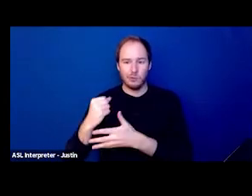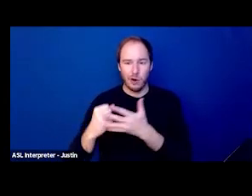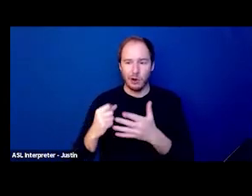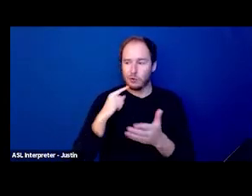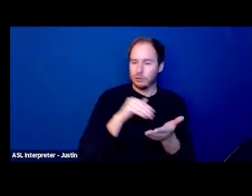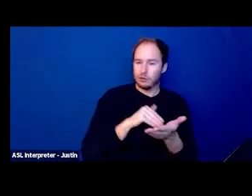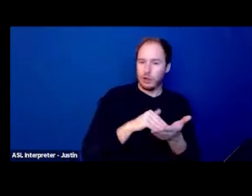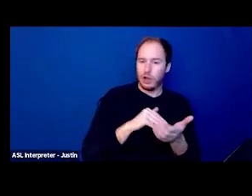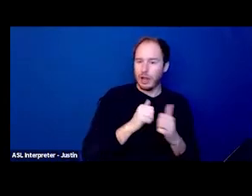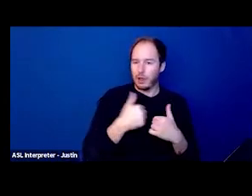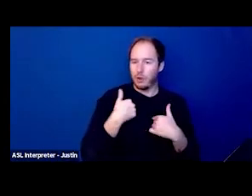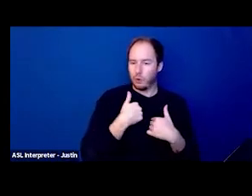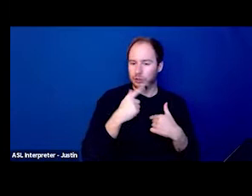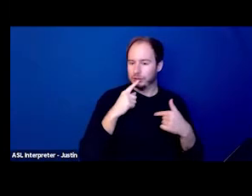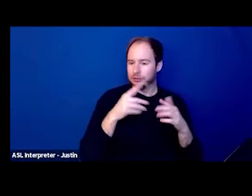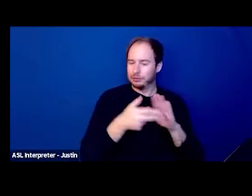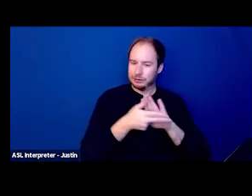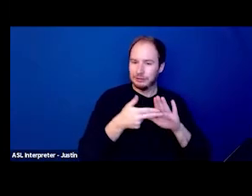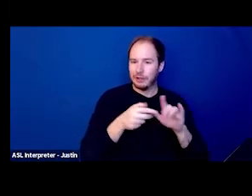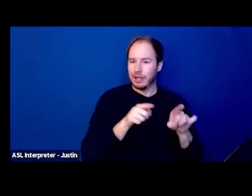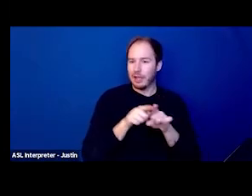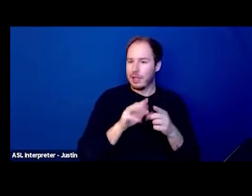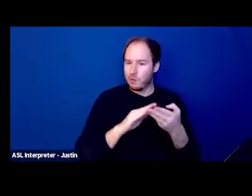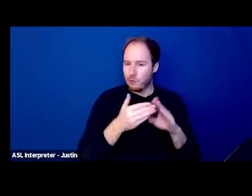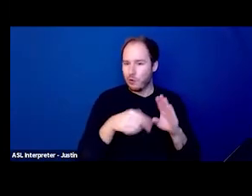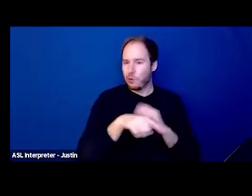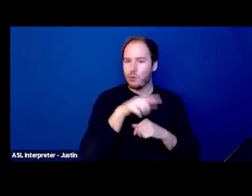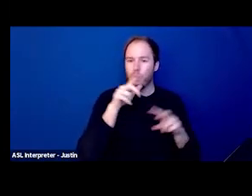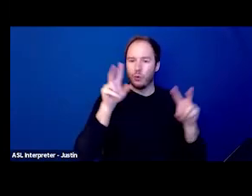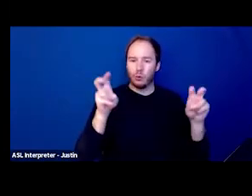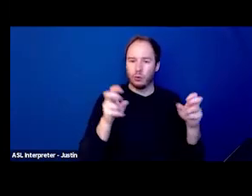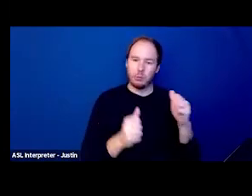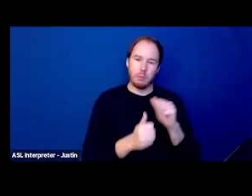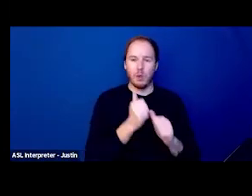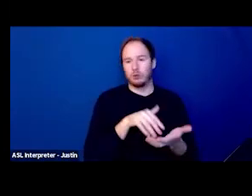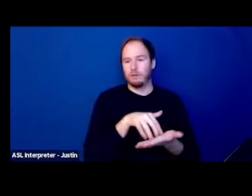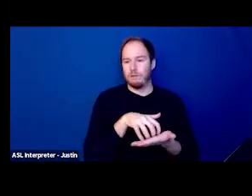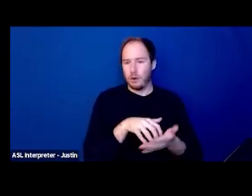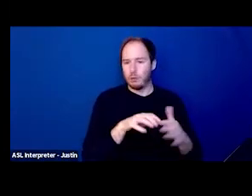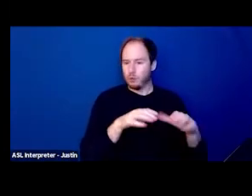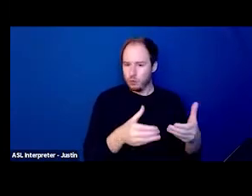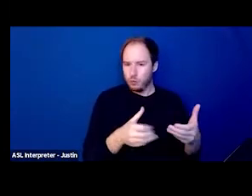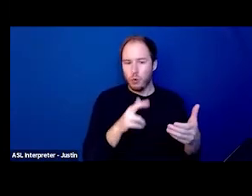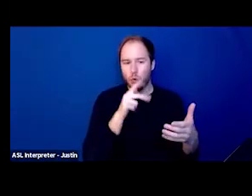how do you basically define as a community who is the most vulnerable and therefore should be most highly prioritized for resources?